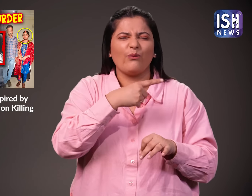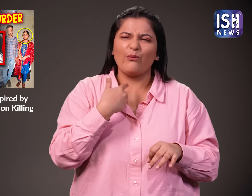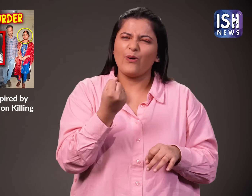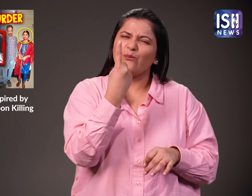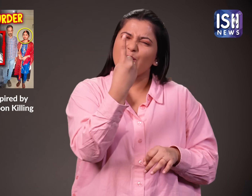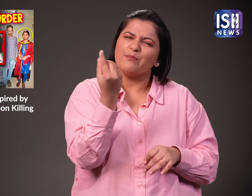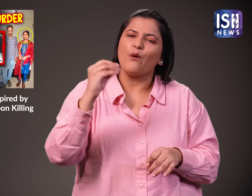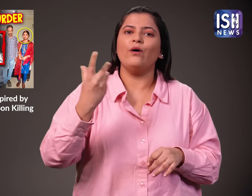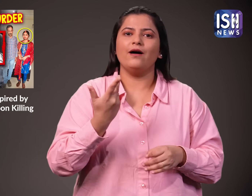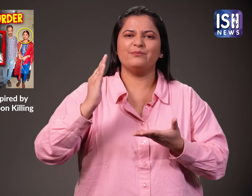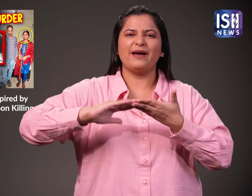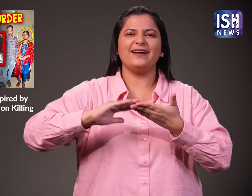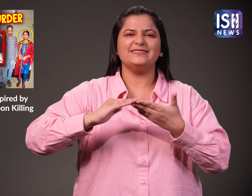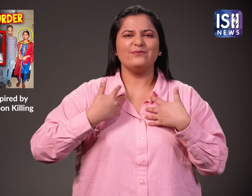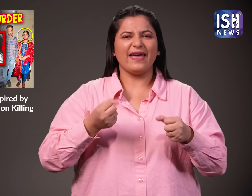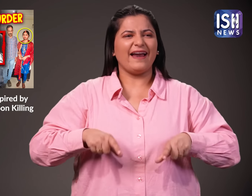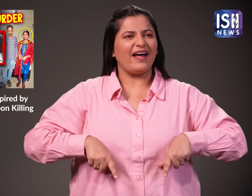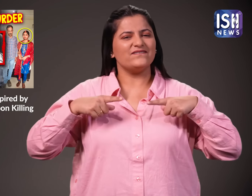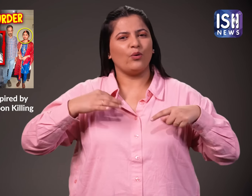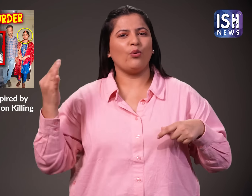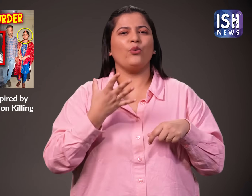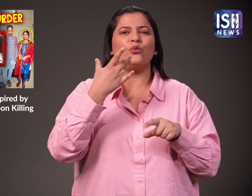He had one simple dream: to find a life partner.